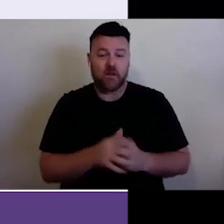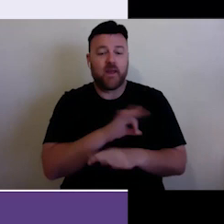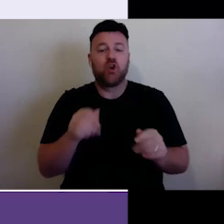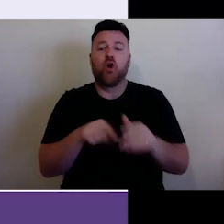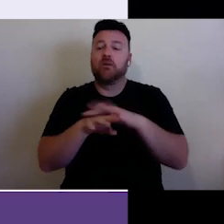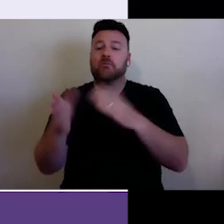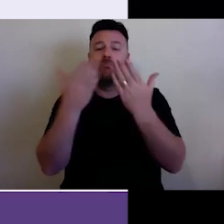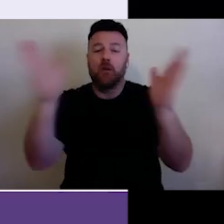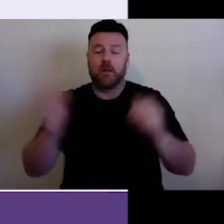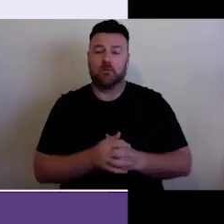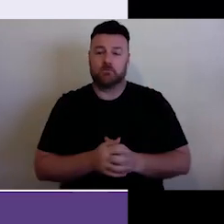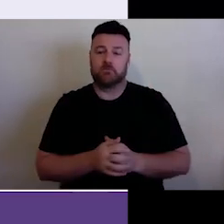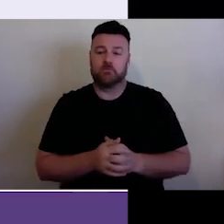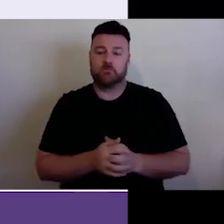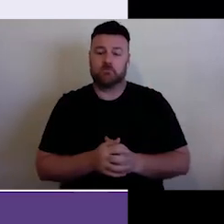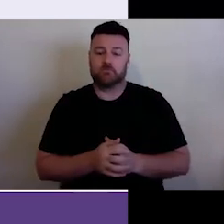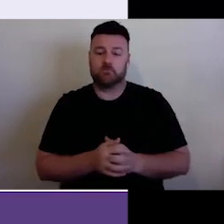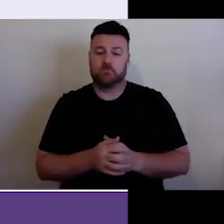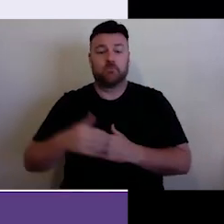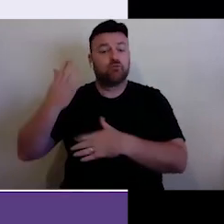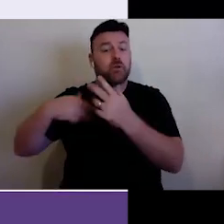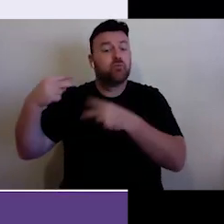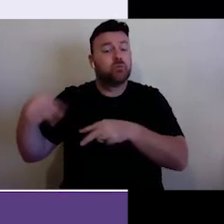Traditional dance, no, you must respect the wider Indigenous people